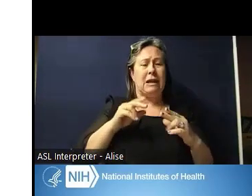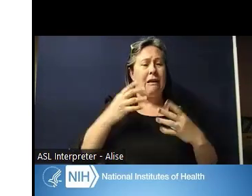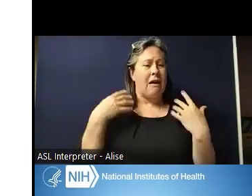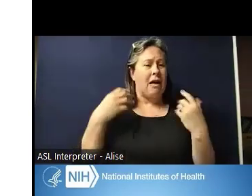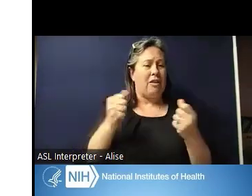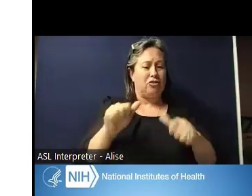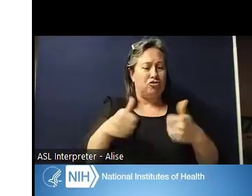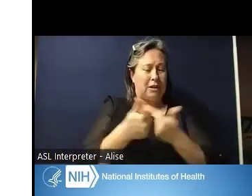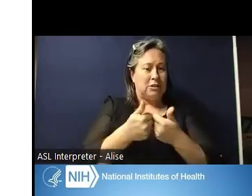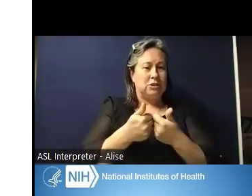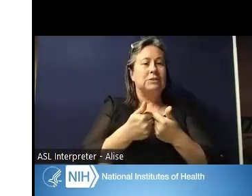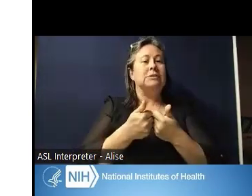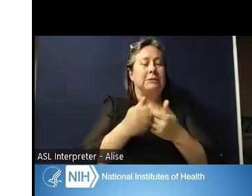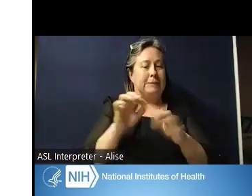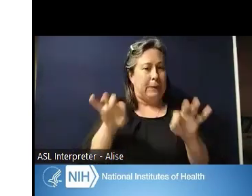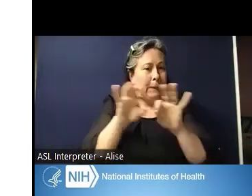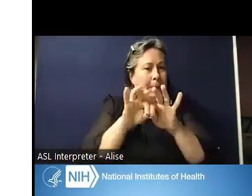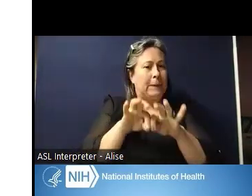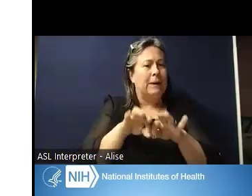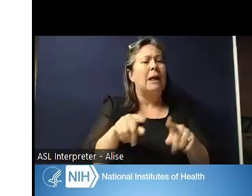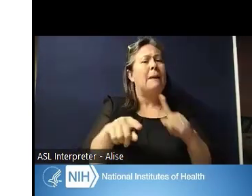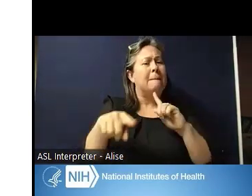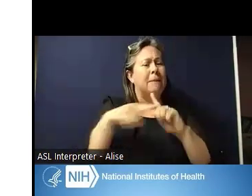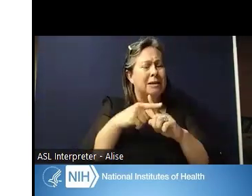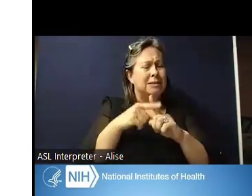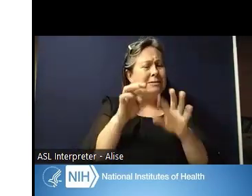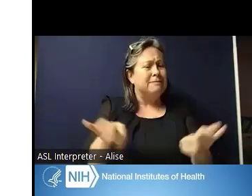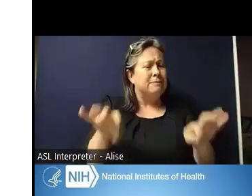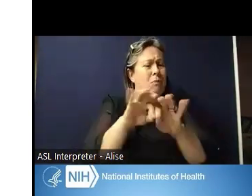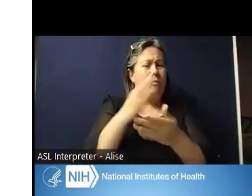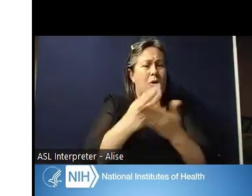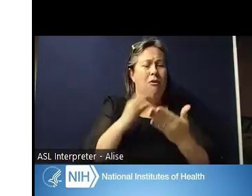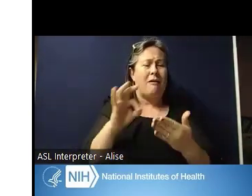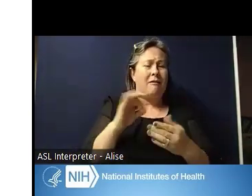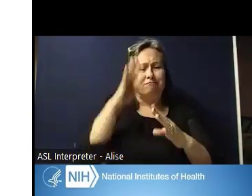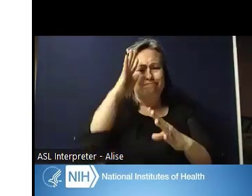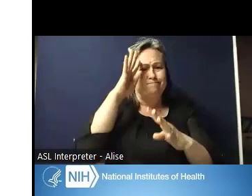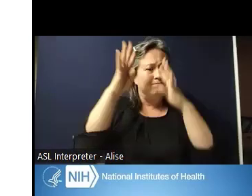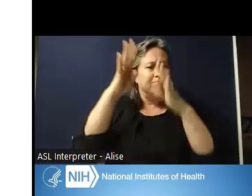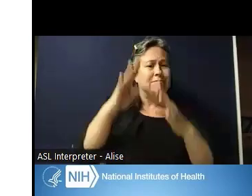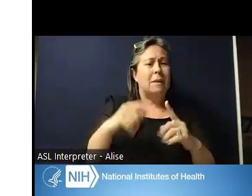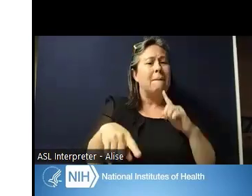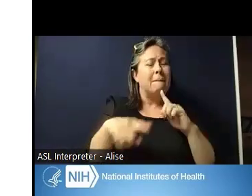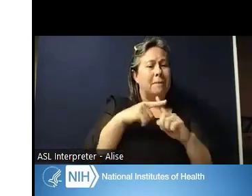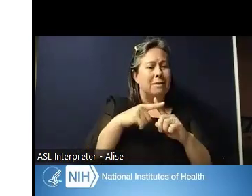They are an essential part of innovation and is vital to our global competitiveness.